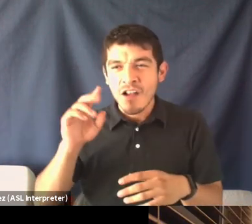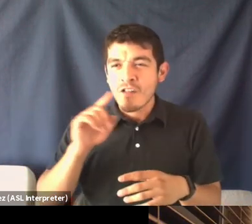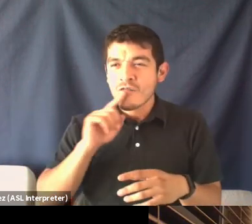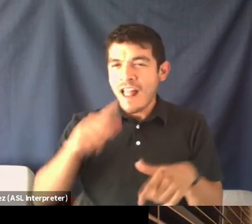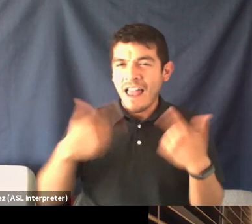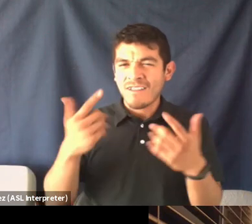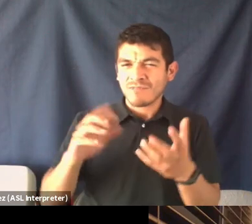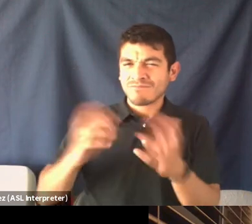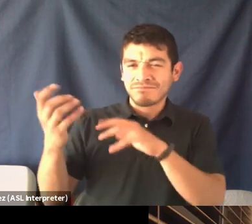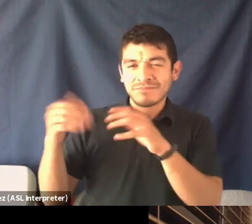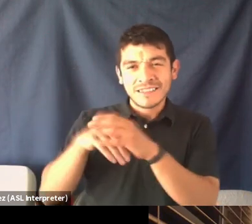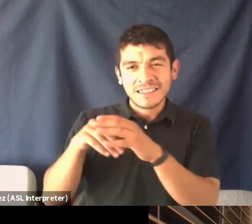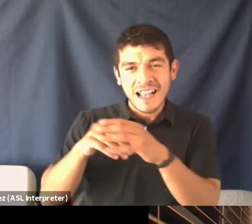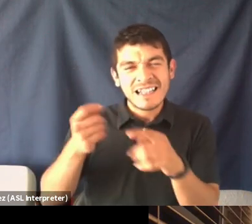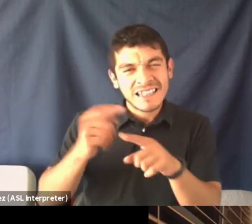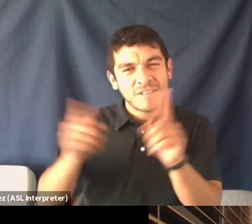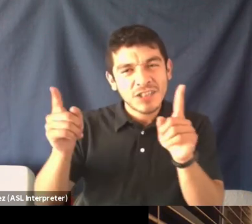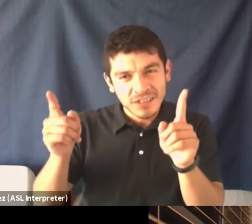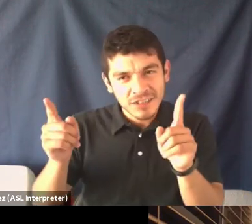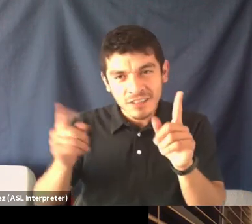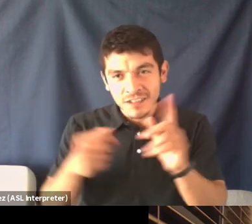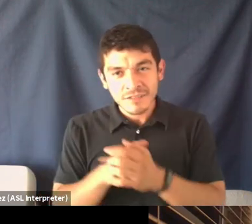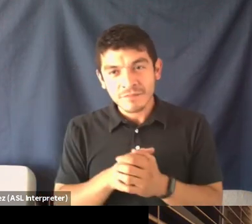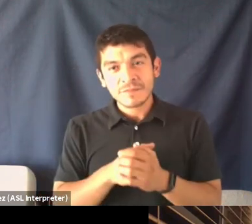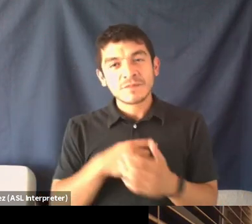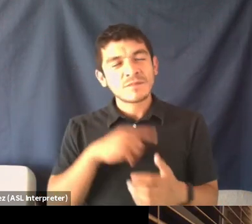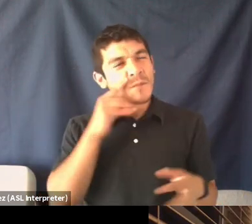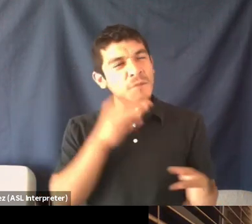So I think for us it was important that we kinda try and